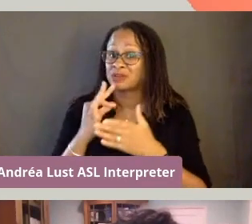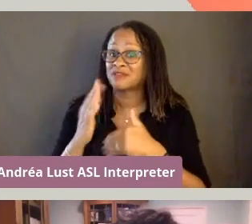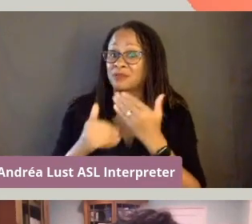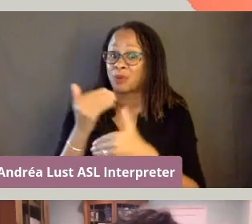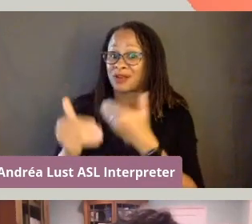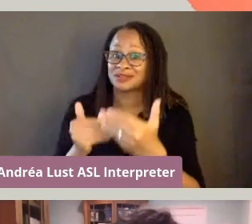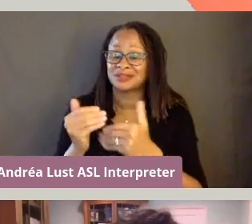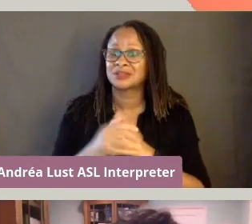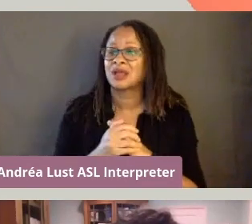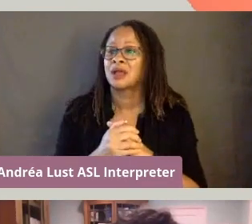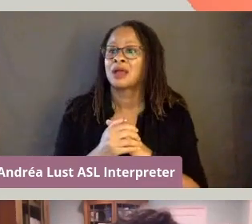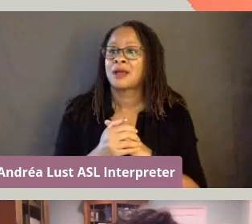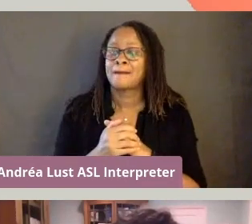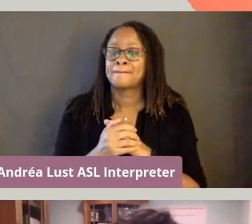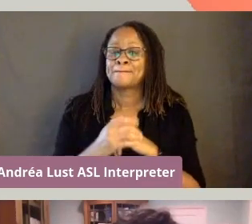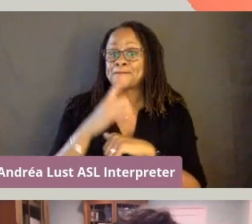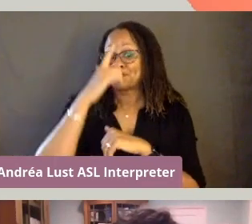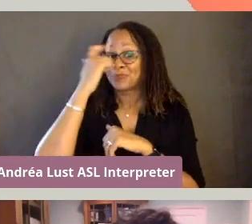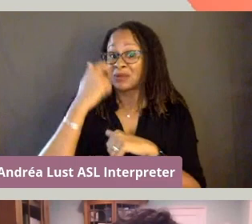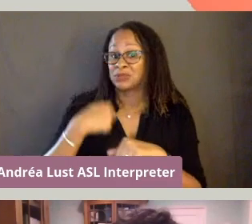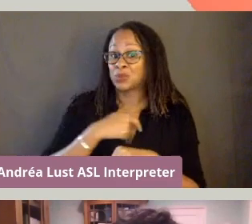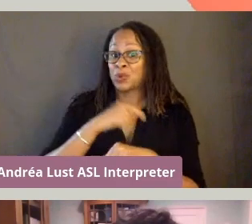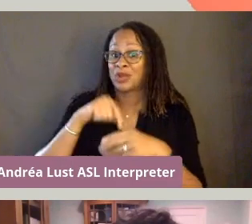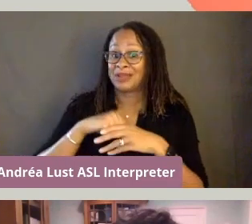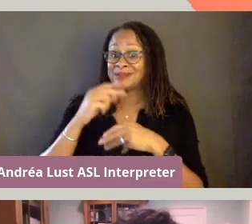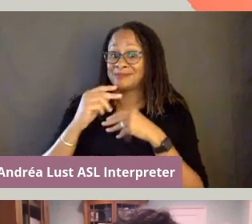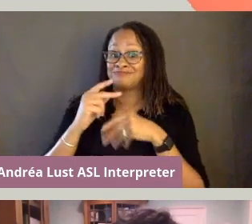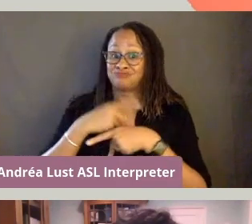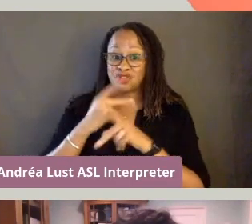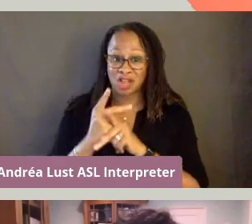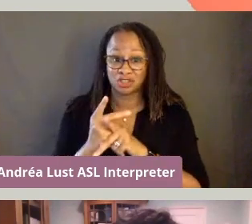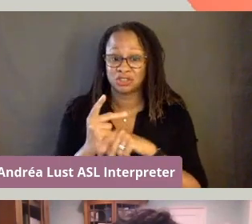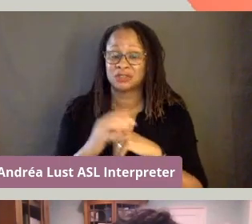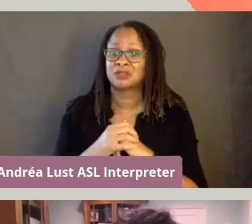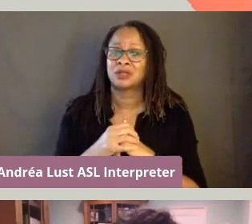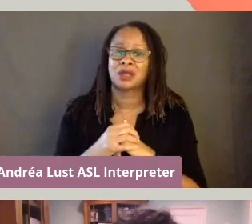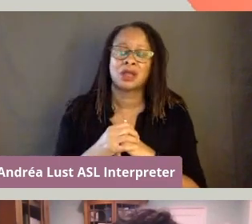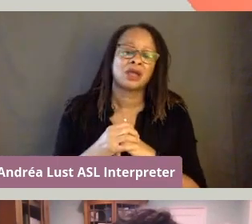of the process because when we were in production,